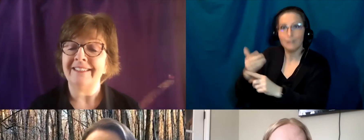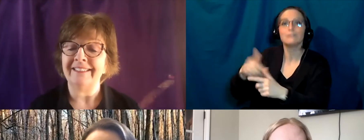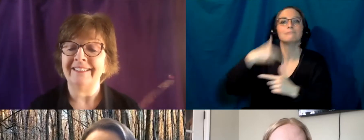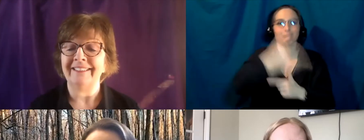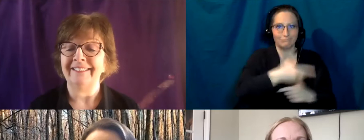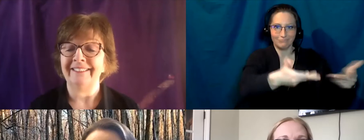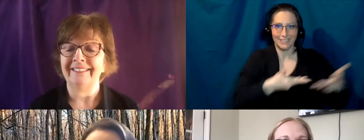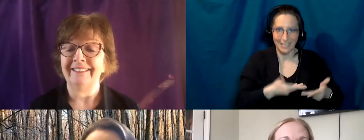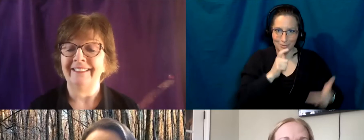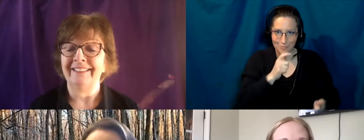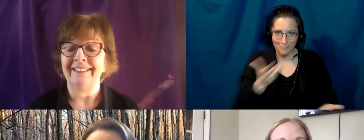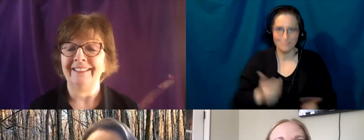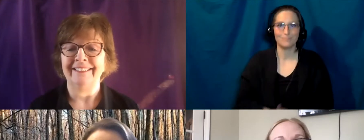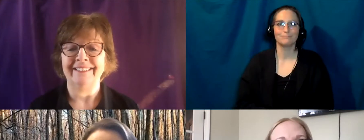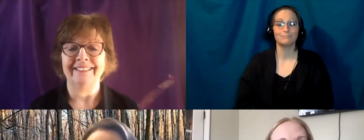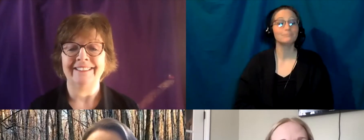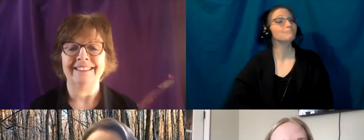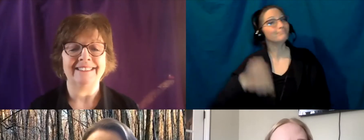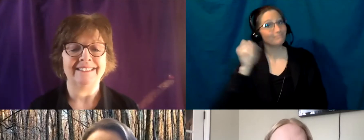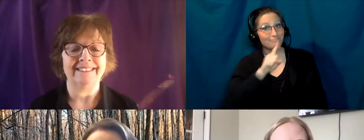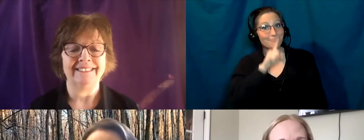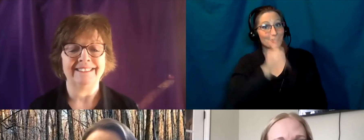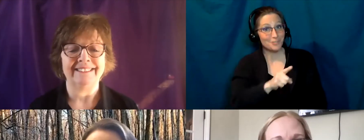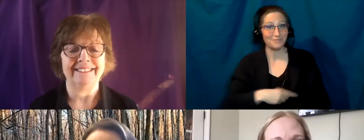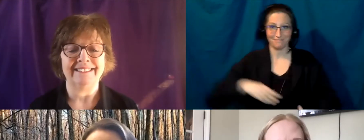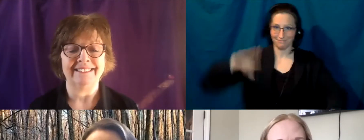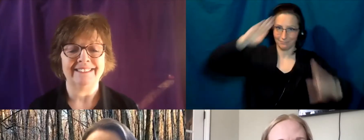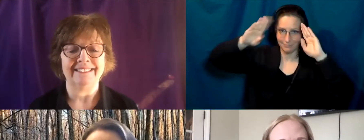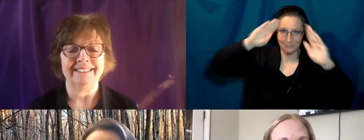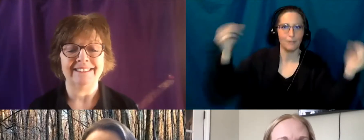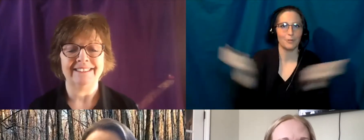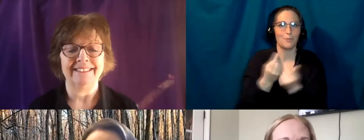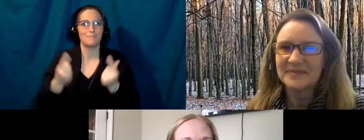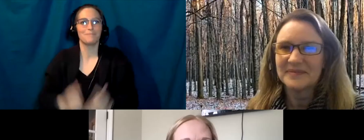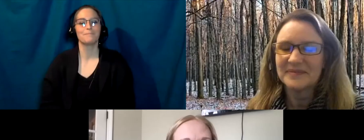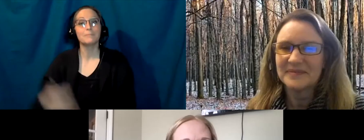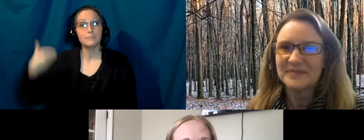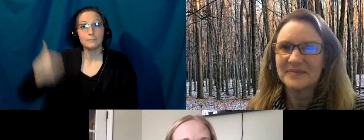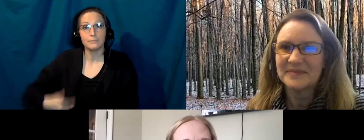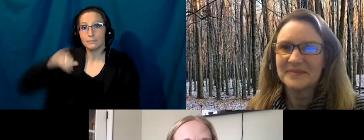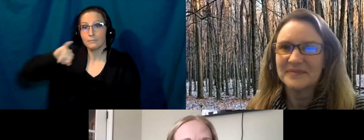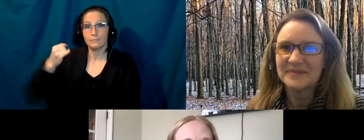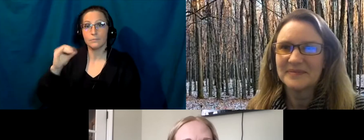Jolene: Sure, hi everybody. My name is Jolene Gruber